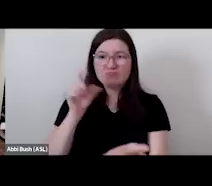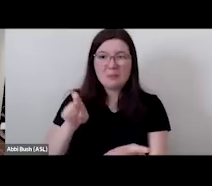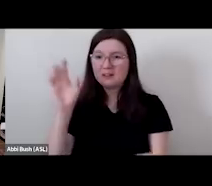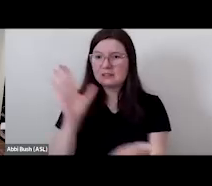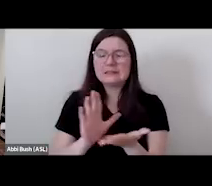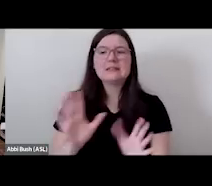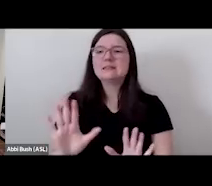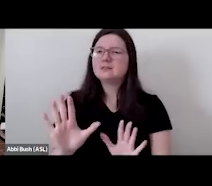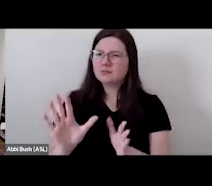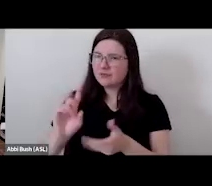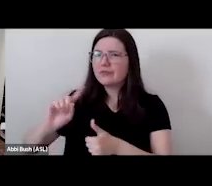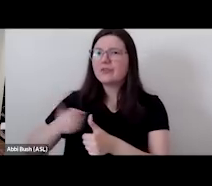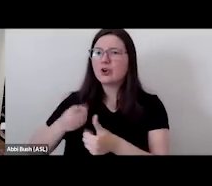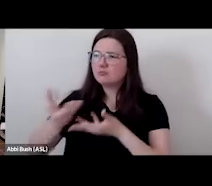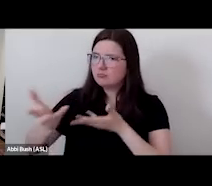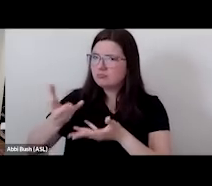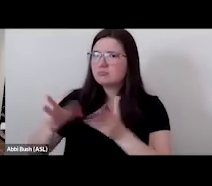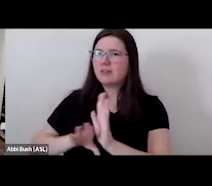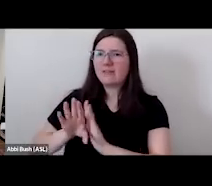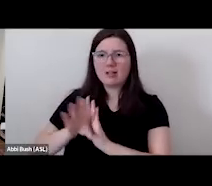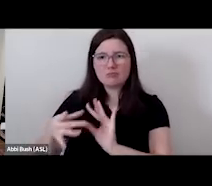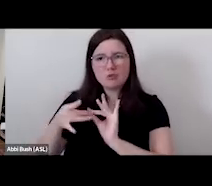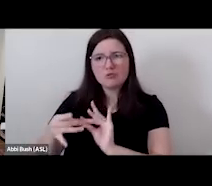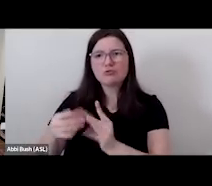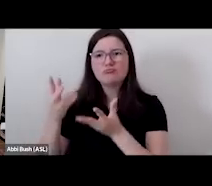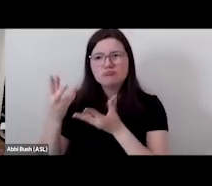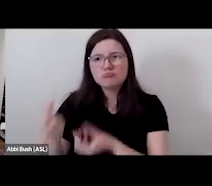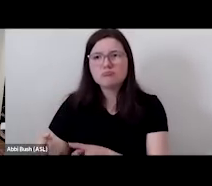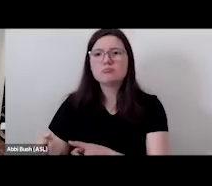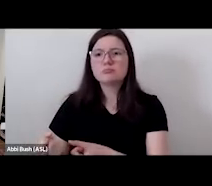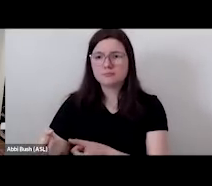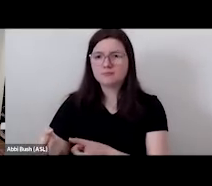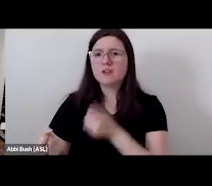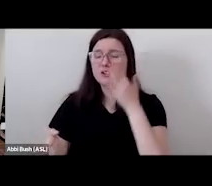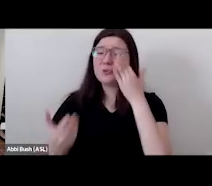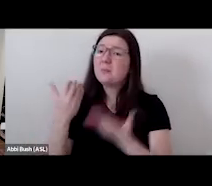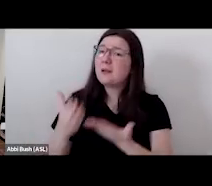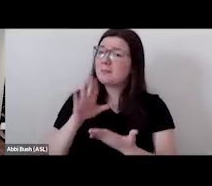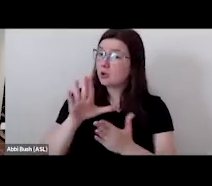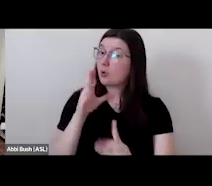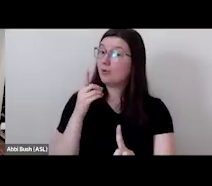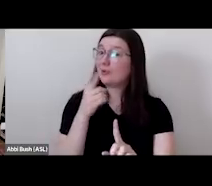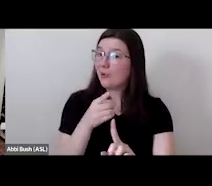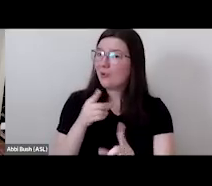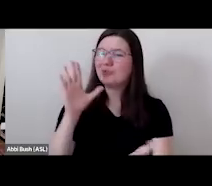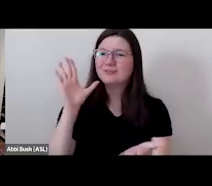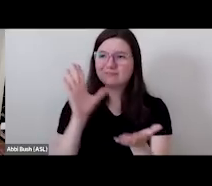or in their space, make sure that you're spending a good chunk of time on just getting to know the individual.